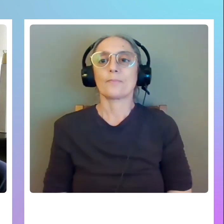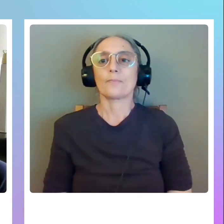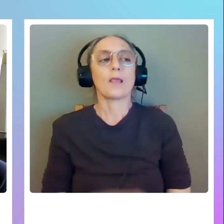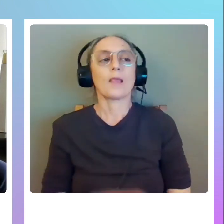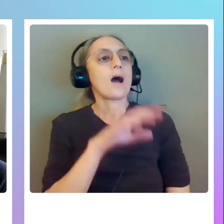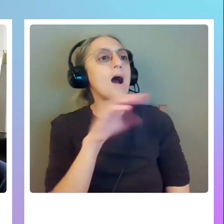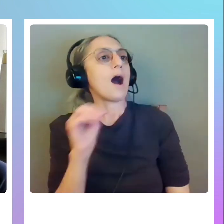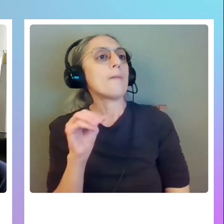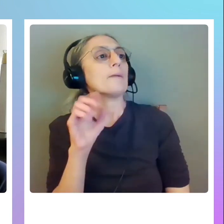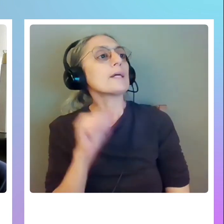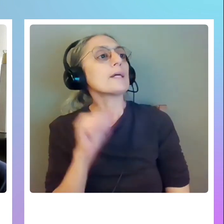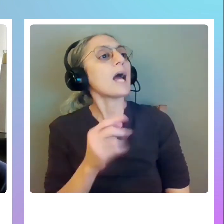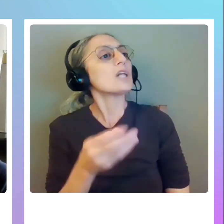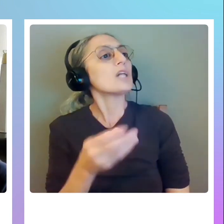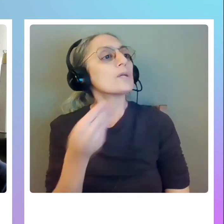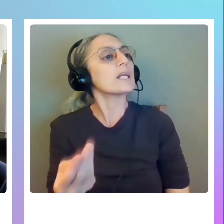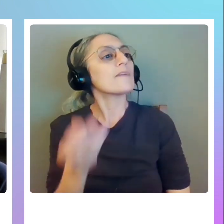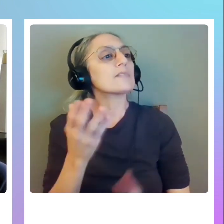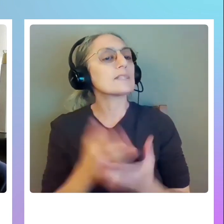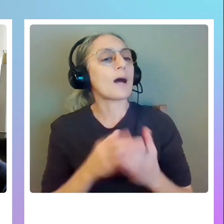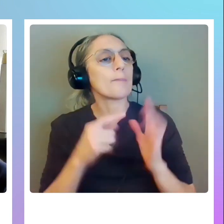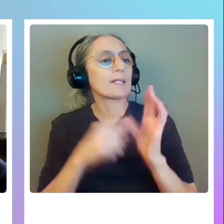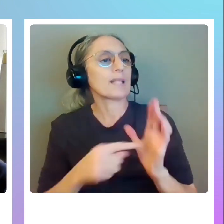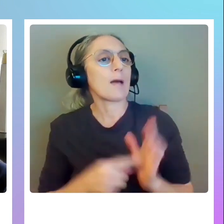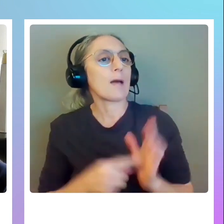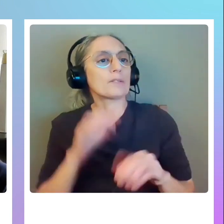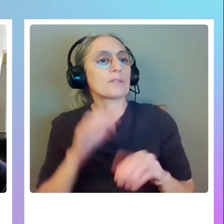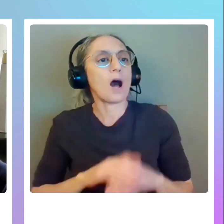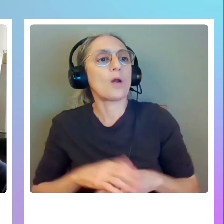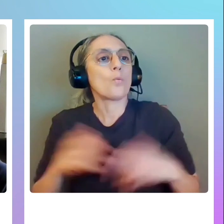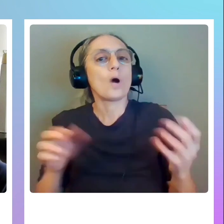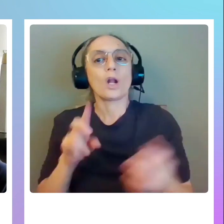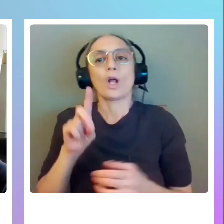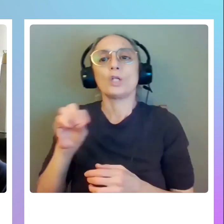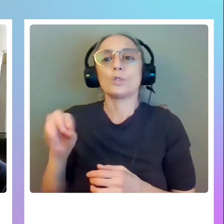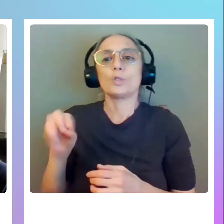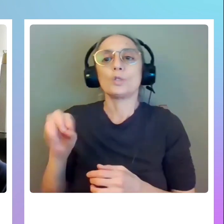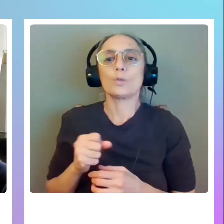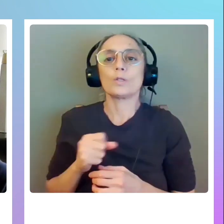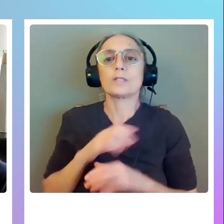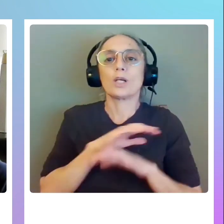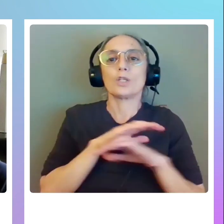Can you give some examples on what are the do's and don'ts for inclusivity words?